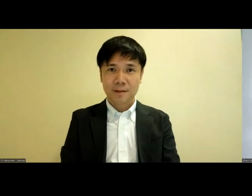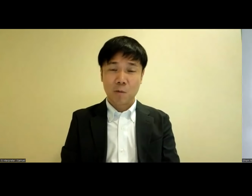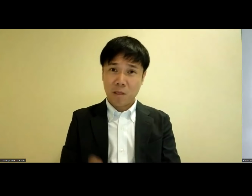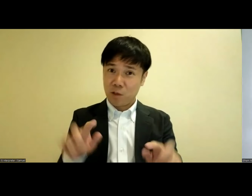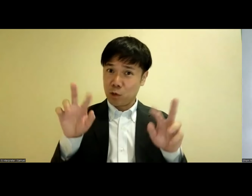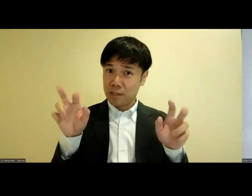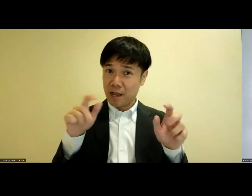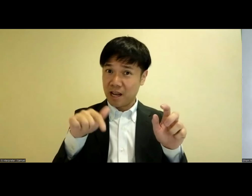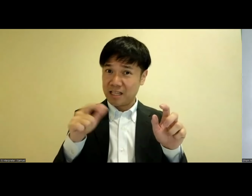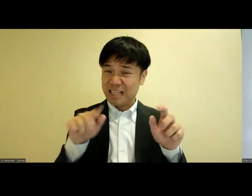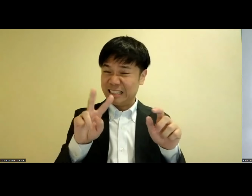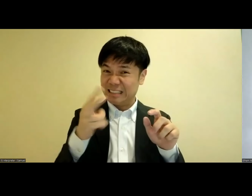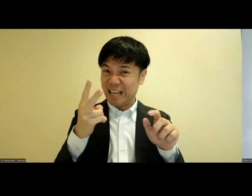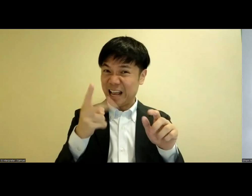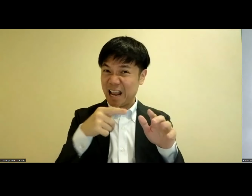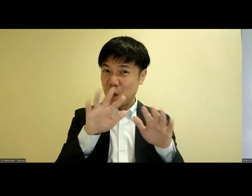Refugee Forum more Disability Inclusive.